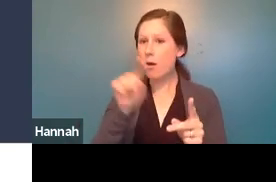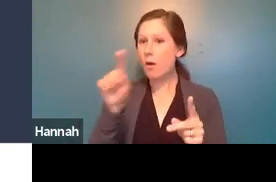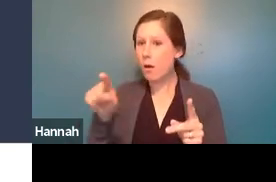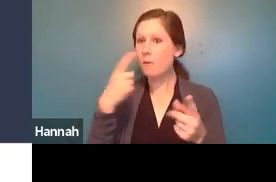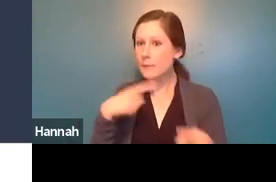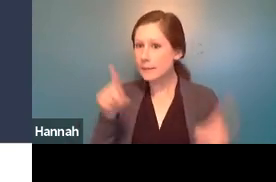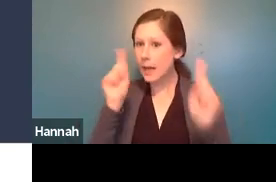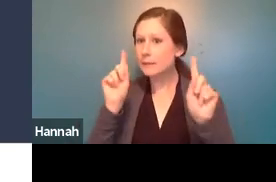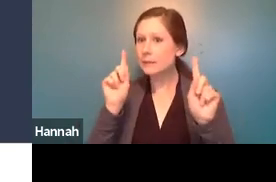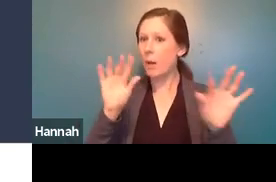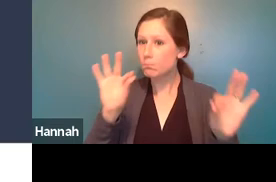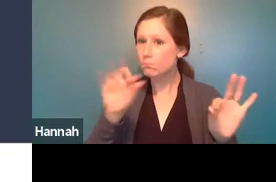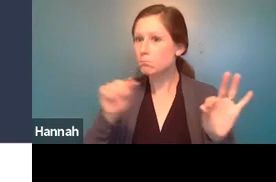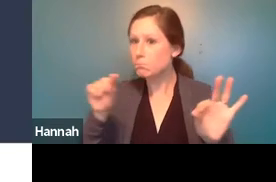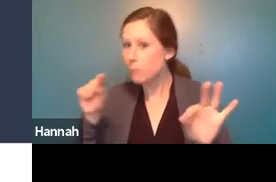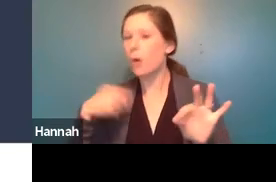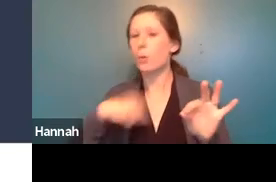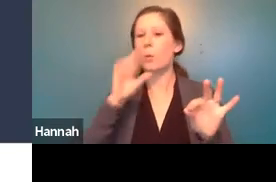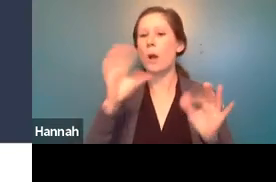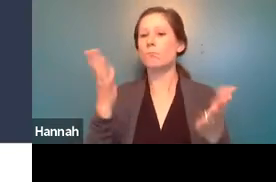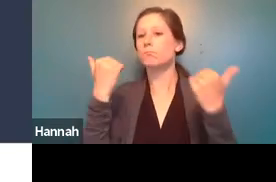incorporate what we have seen work at other places.